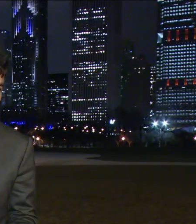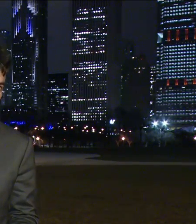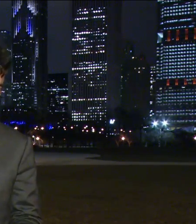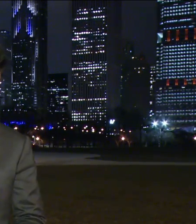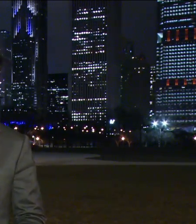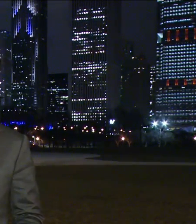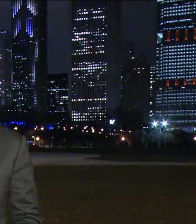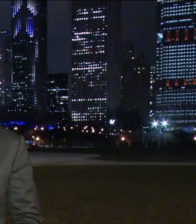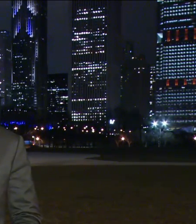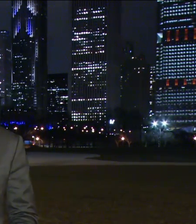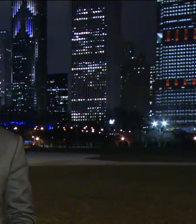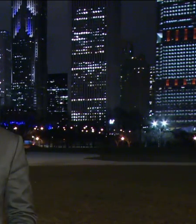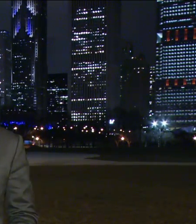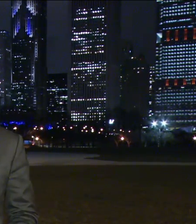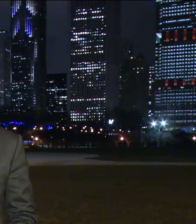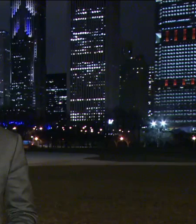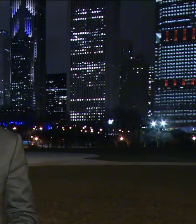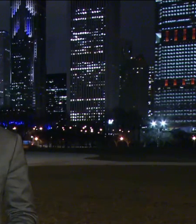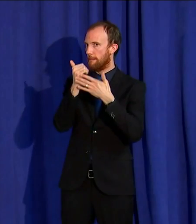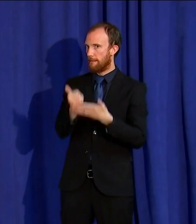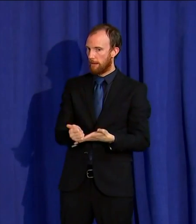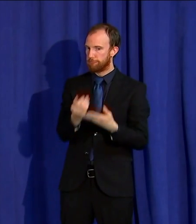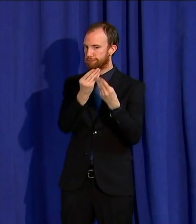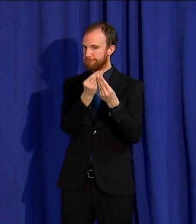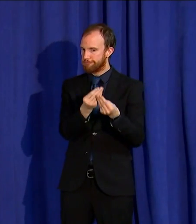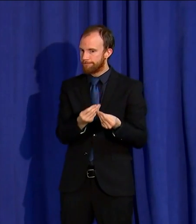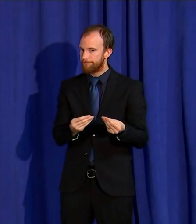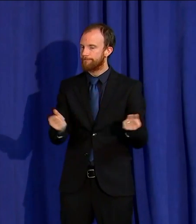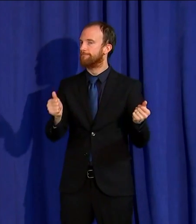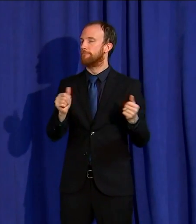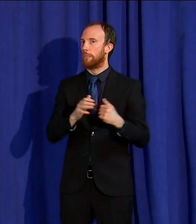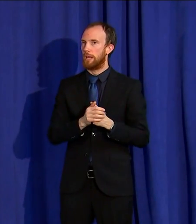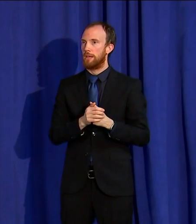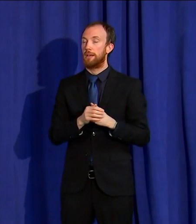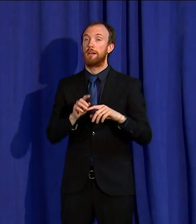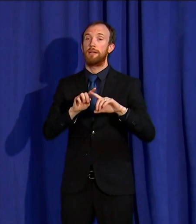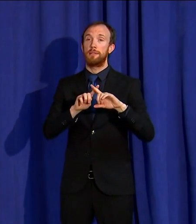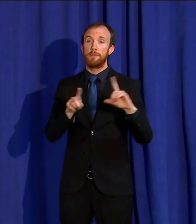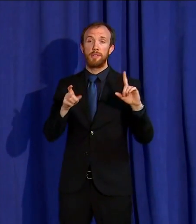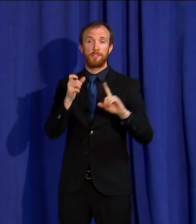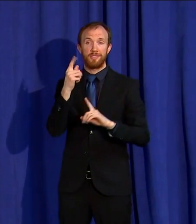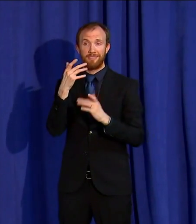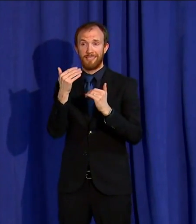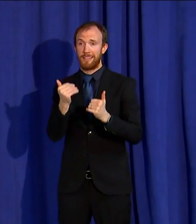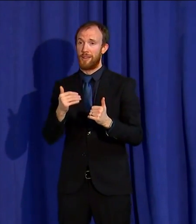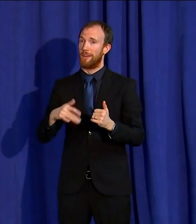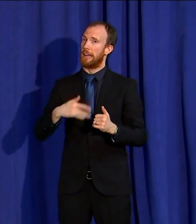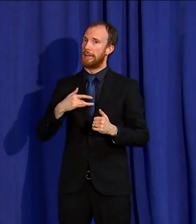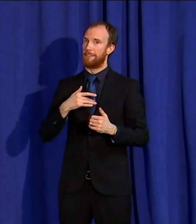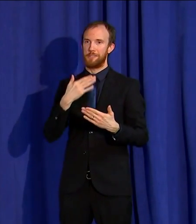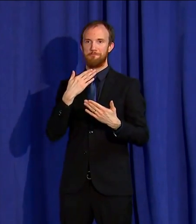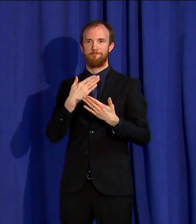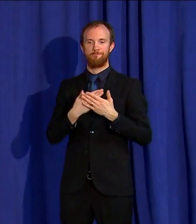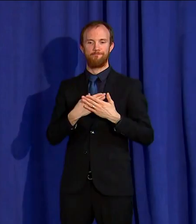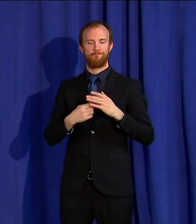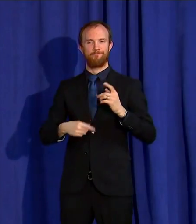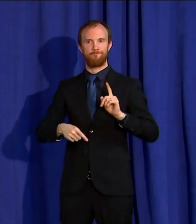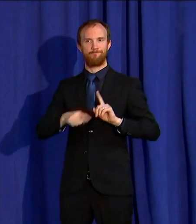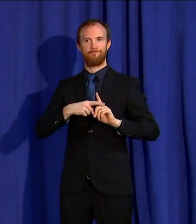THE MAYOR SAYS. THEY'RE ALL